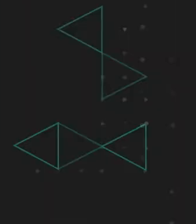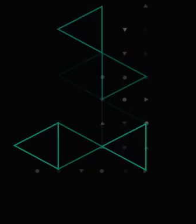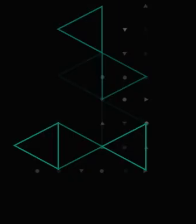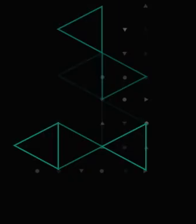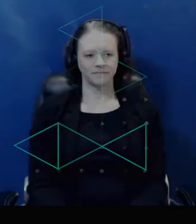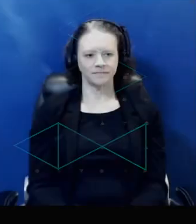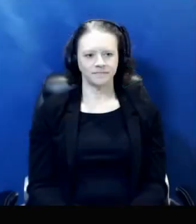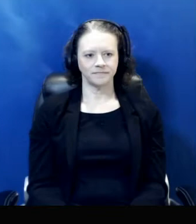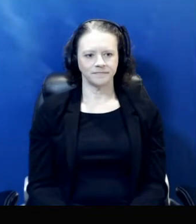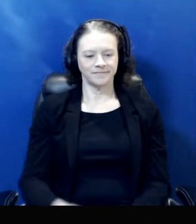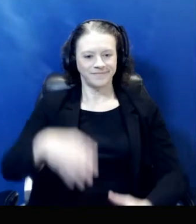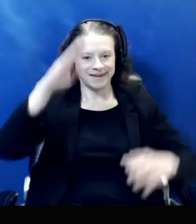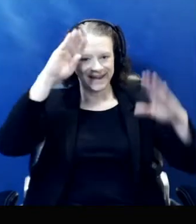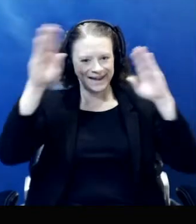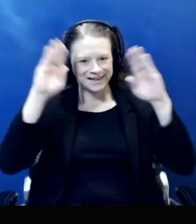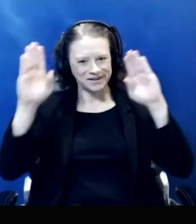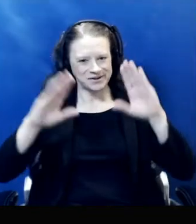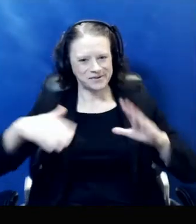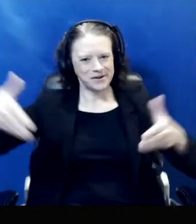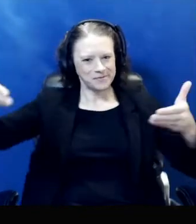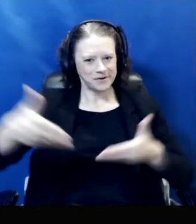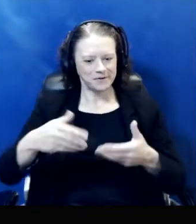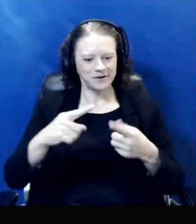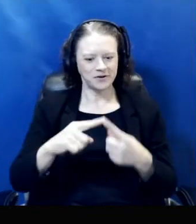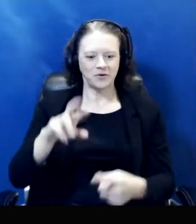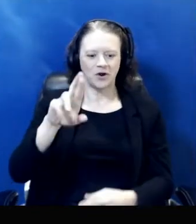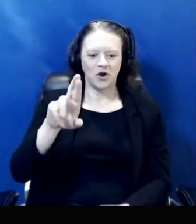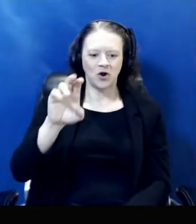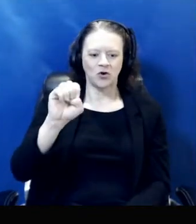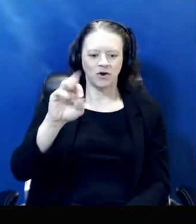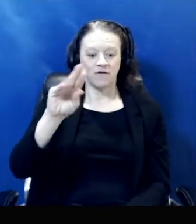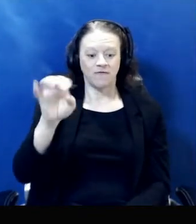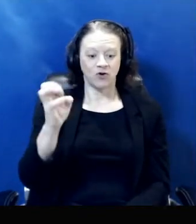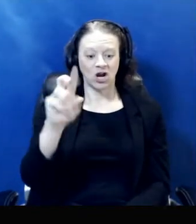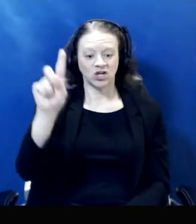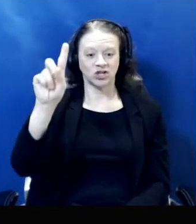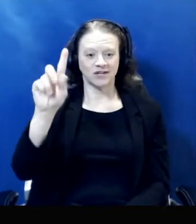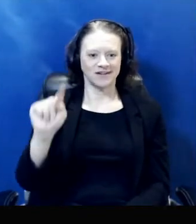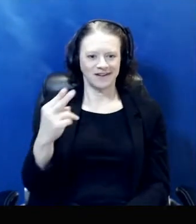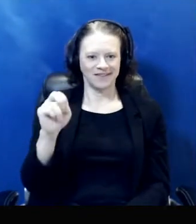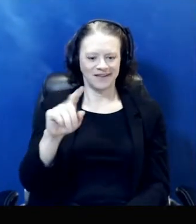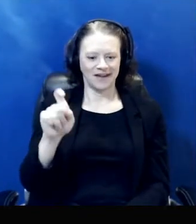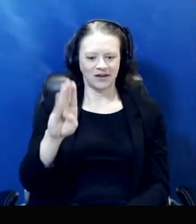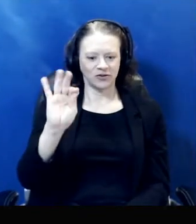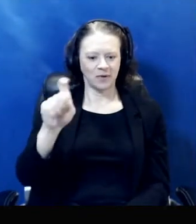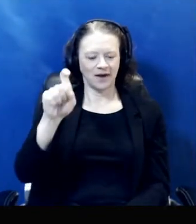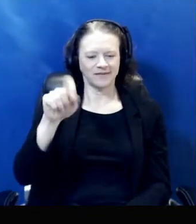Hello, and welcome to Refresh the Xbox Accessibility guidelines. Before we get started, I want to let you know